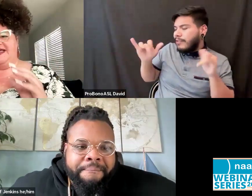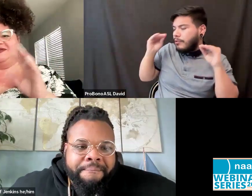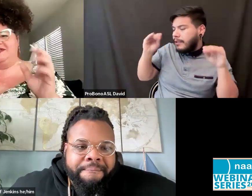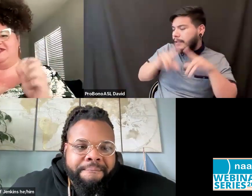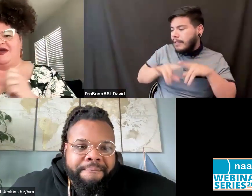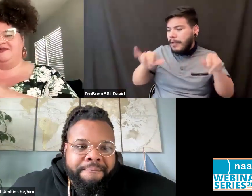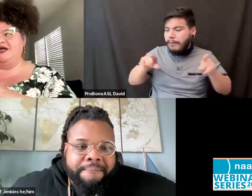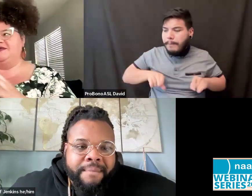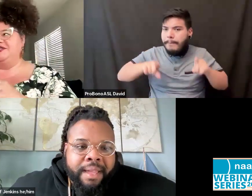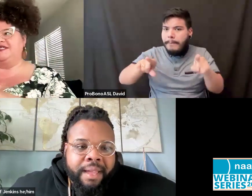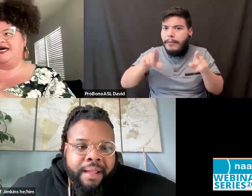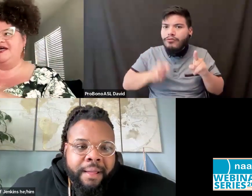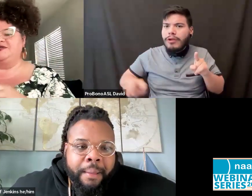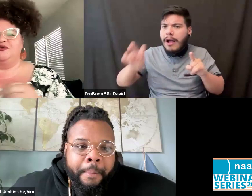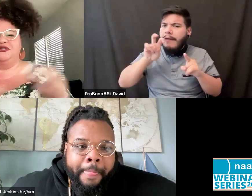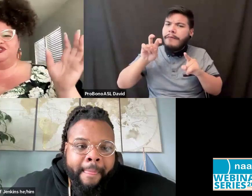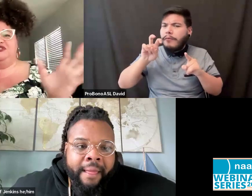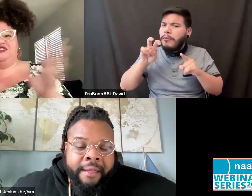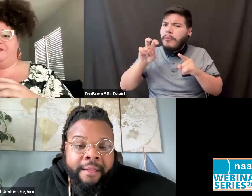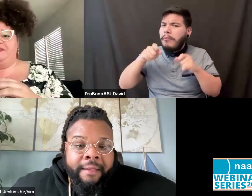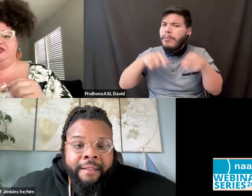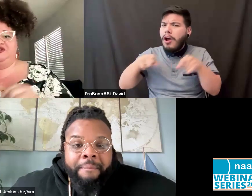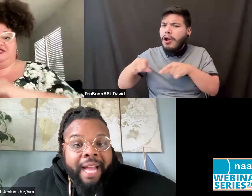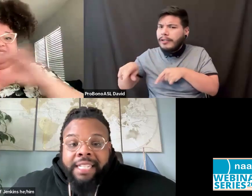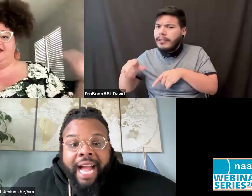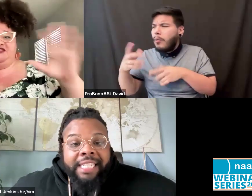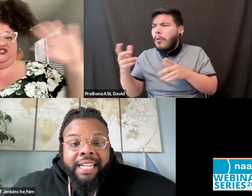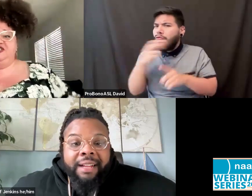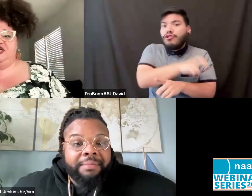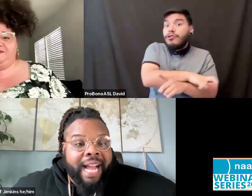That Was the travel blogging was your side hustle or did you just jump? Did you observe?